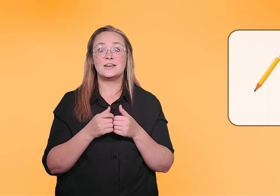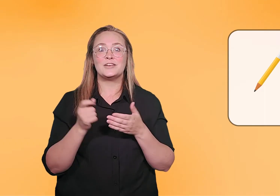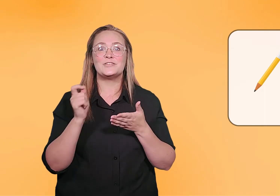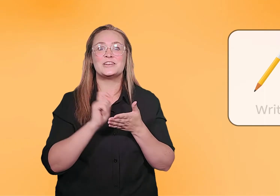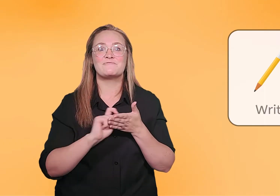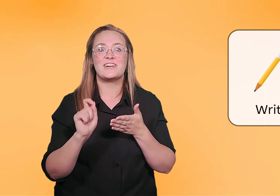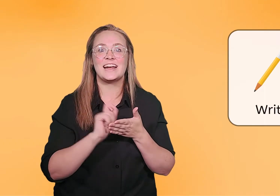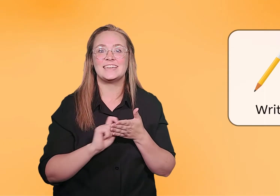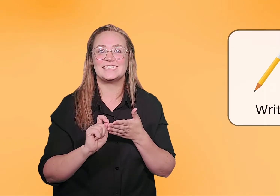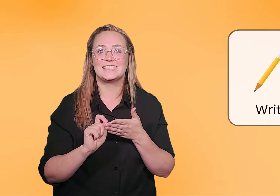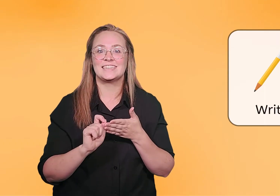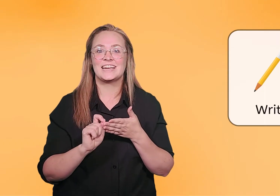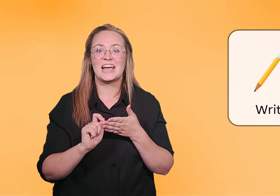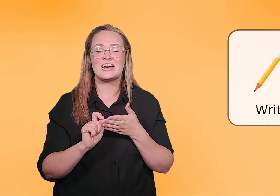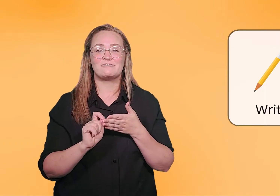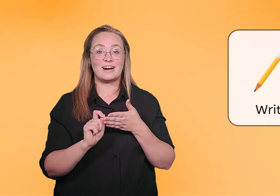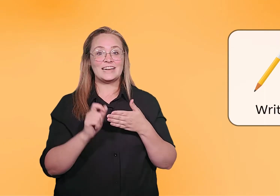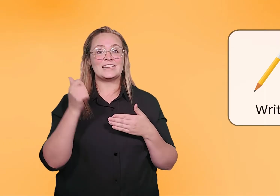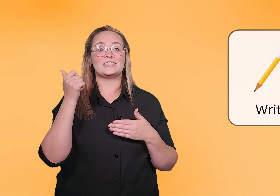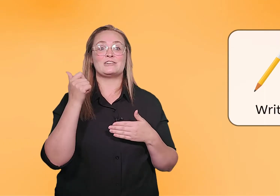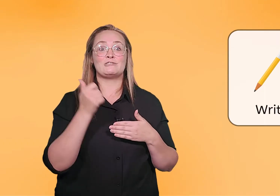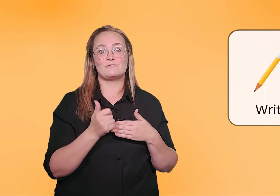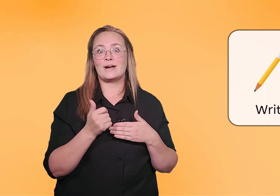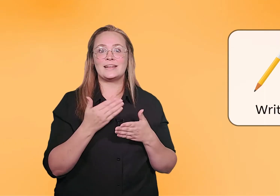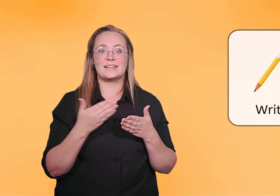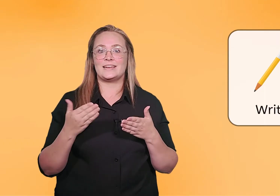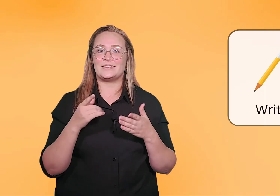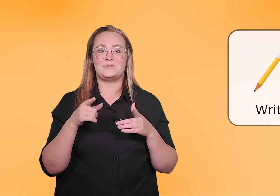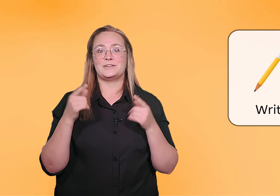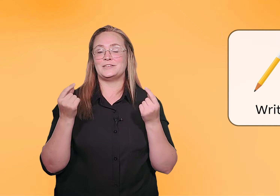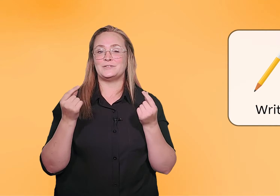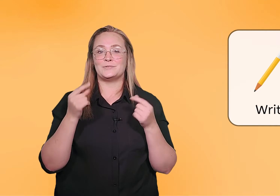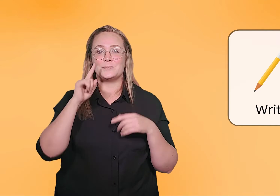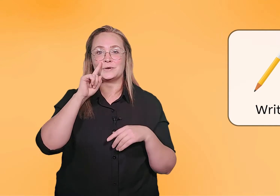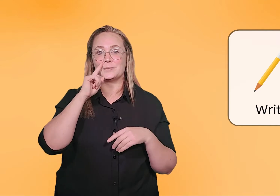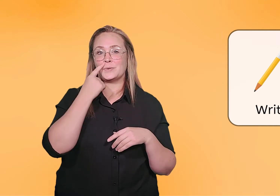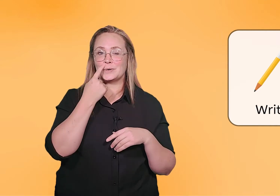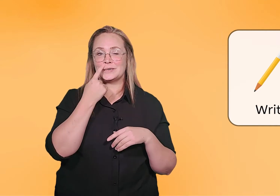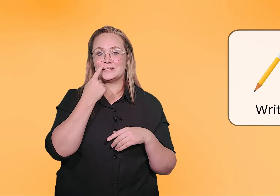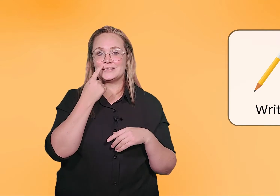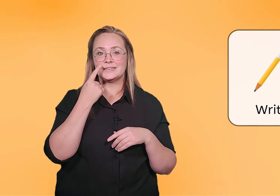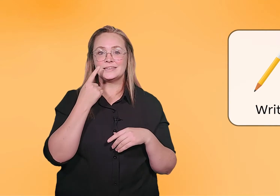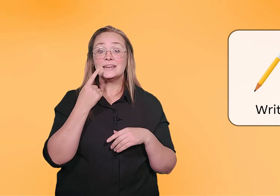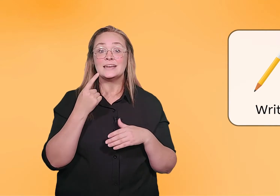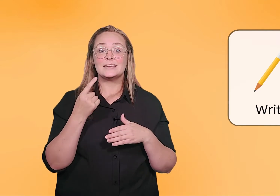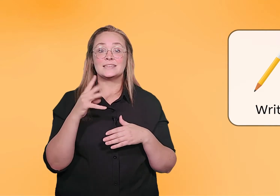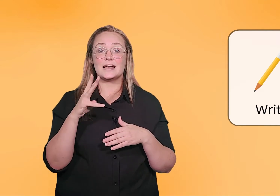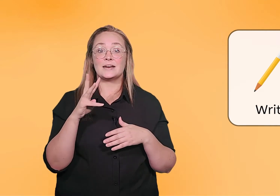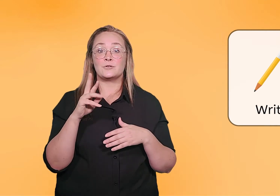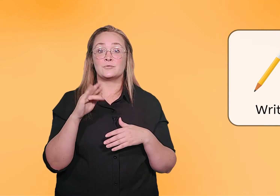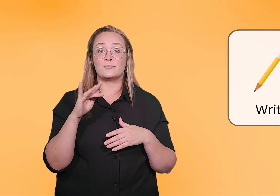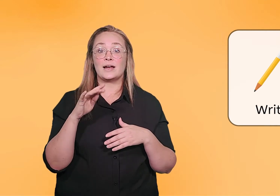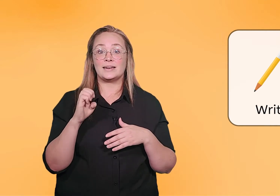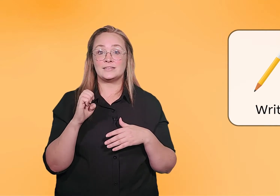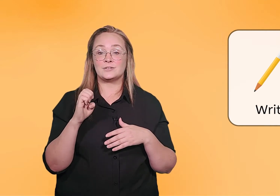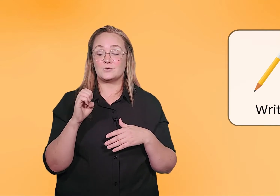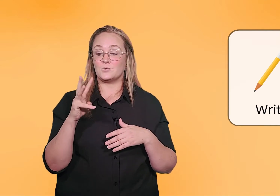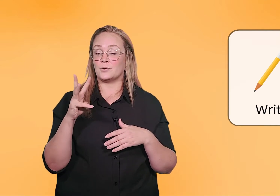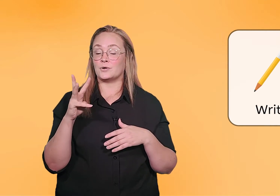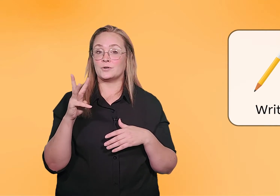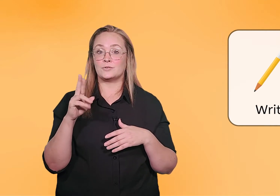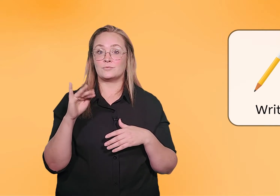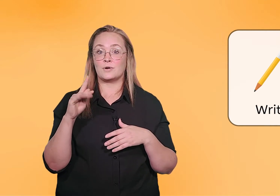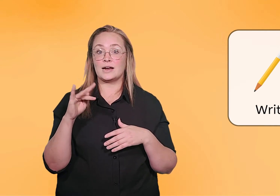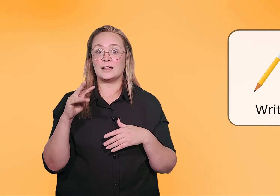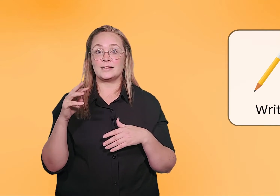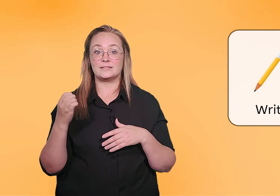You can write. Writing is a great thing you can do when you're bored. To sign write or writing,